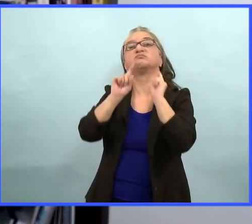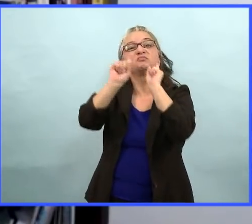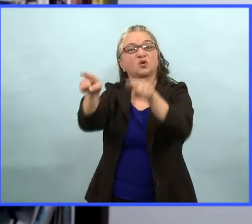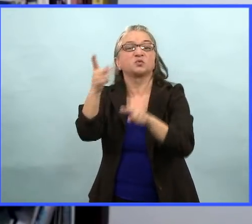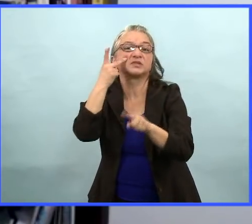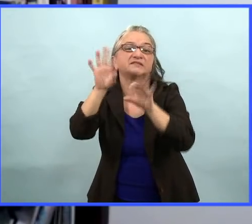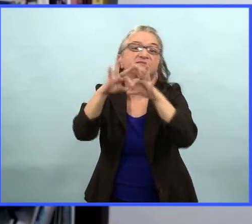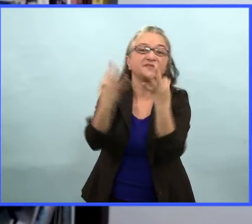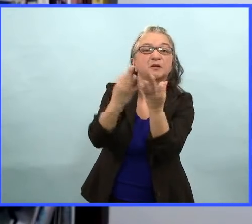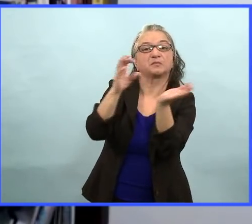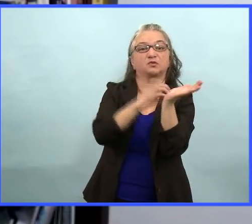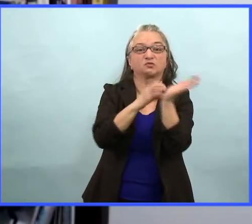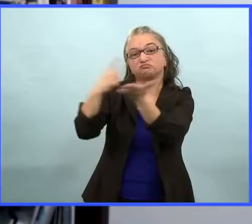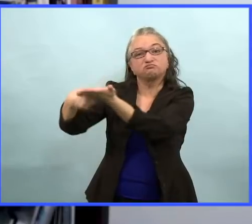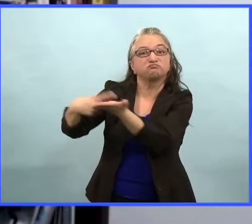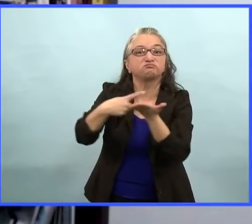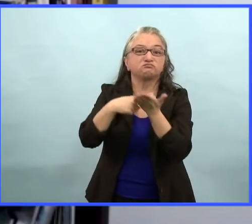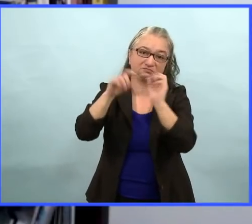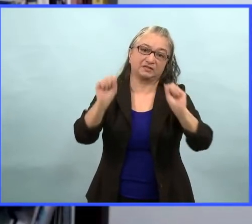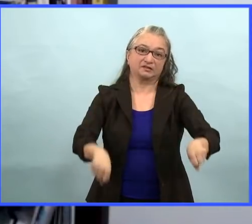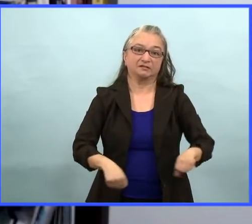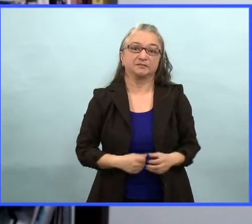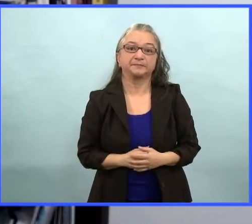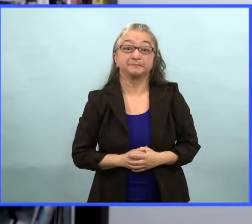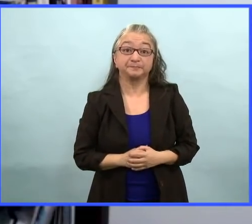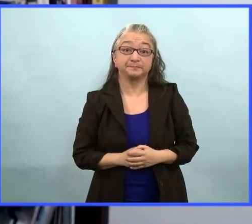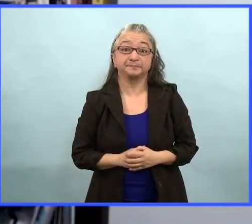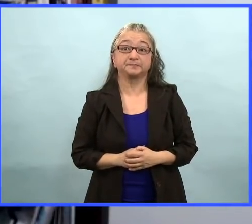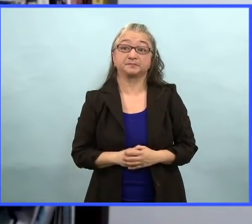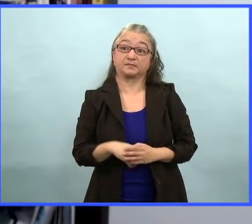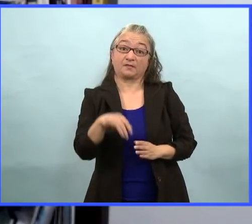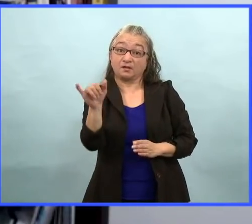i'd also today like to briefly touch on the topic of vaccine and equity